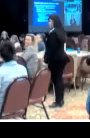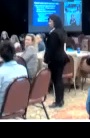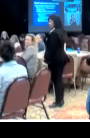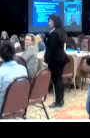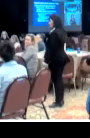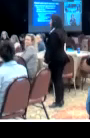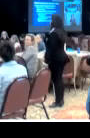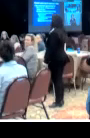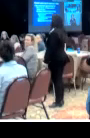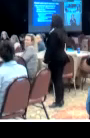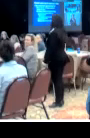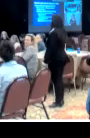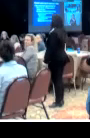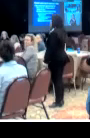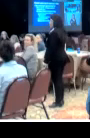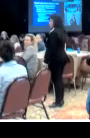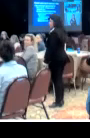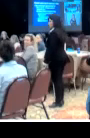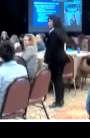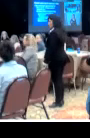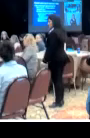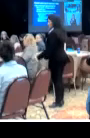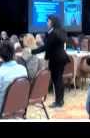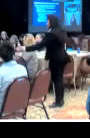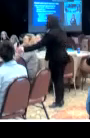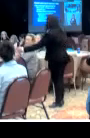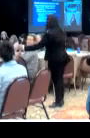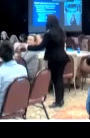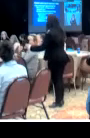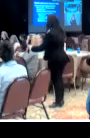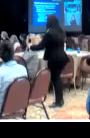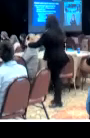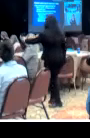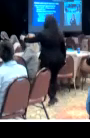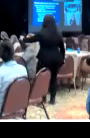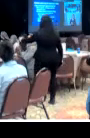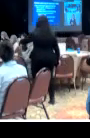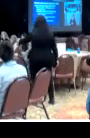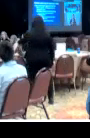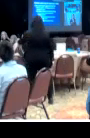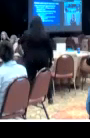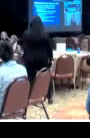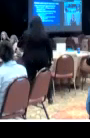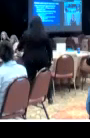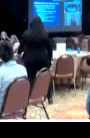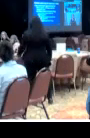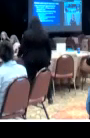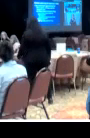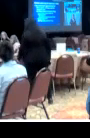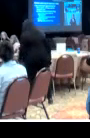what room specifically we should be looking for someone who may be in a wheelchair, for example. >> June Kailes: What is voluntary? >>